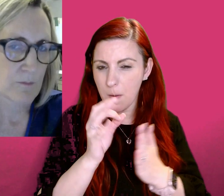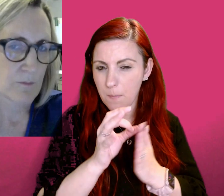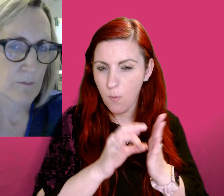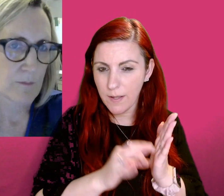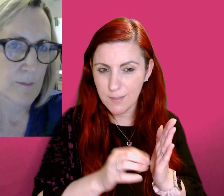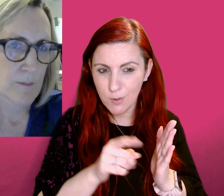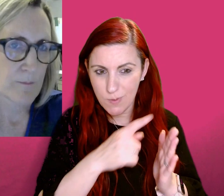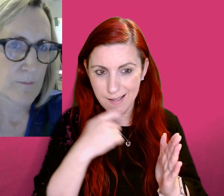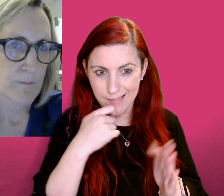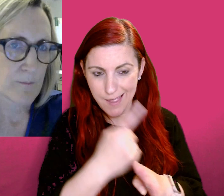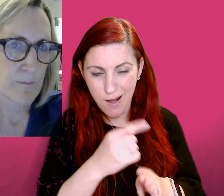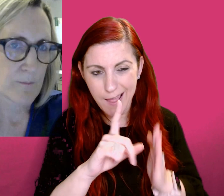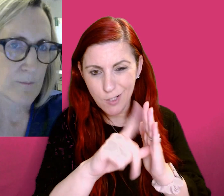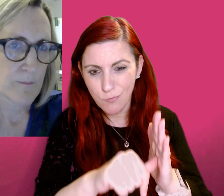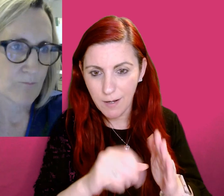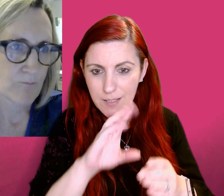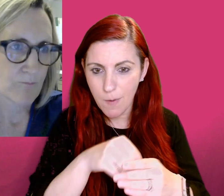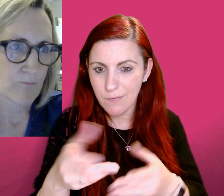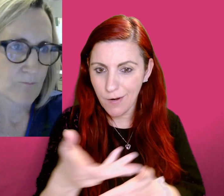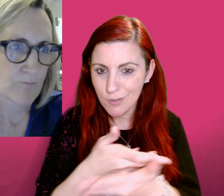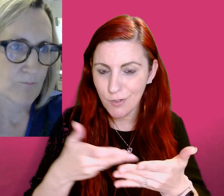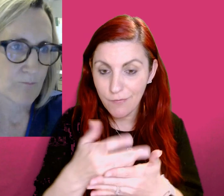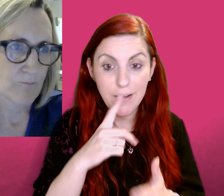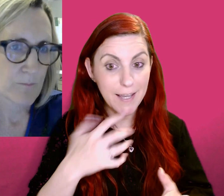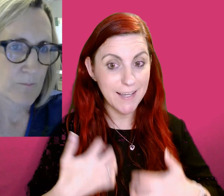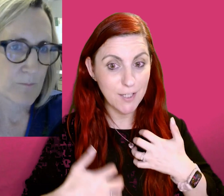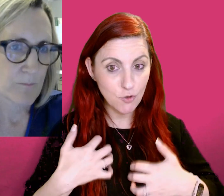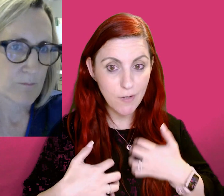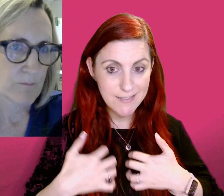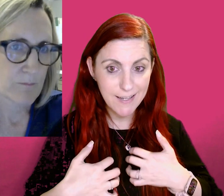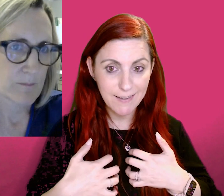really really interesting talk you crammed a lot of contextual and very practical information in